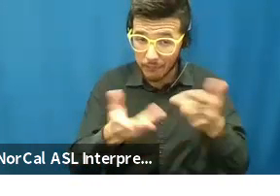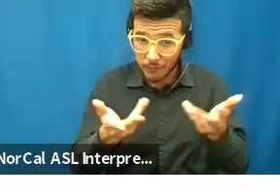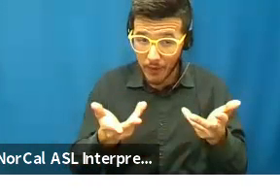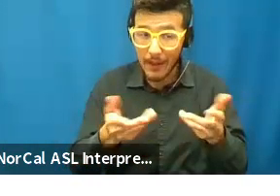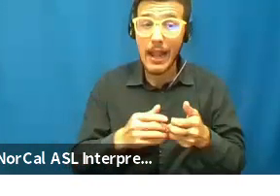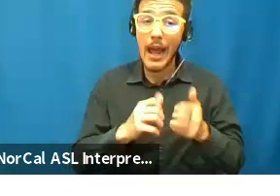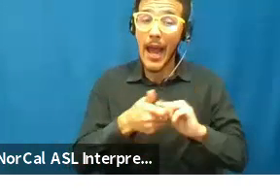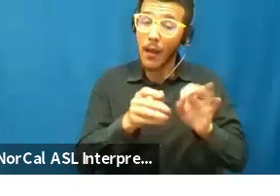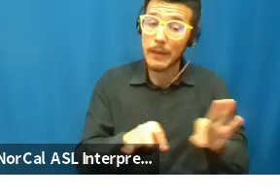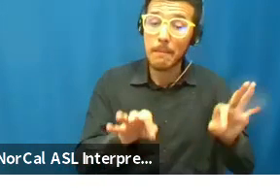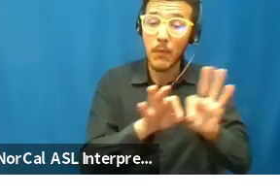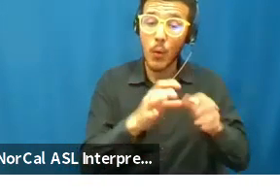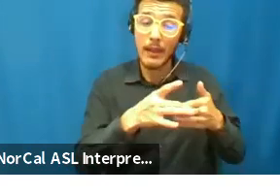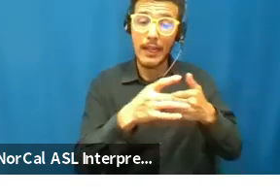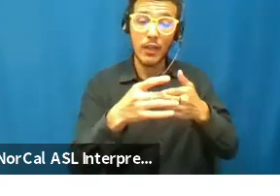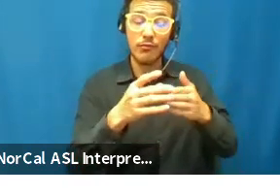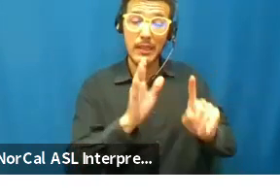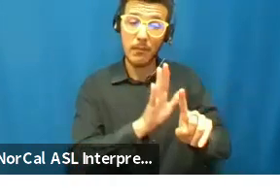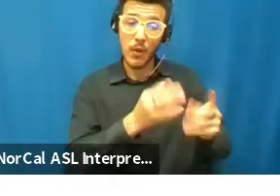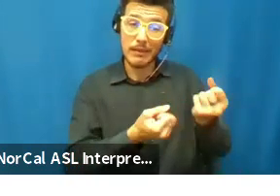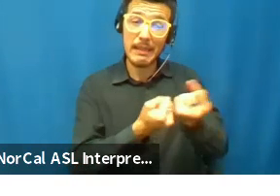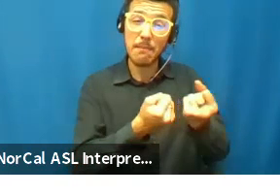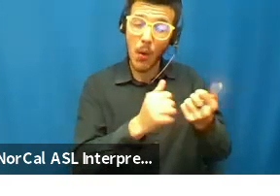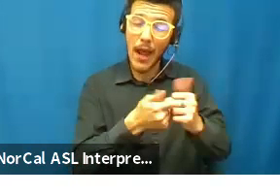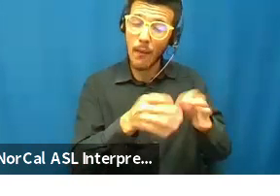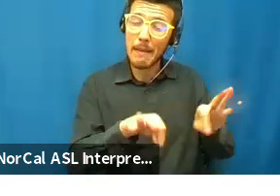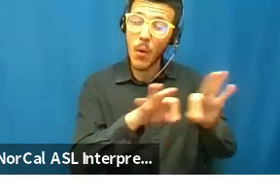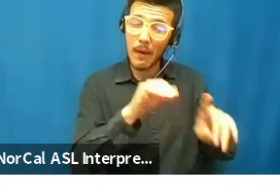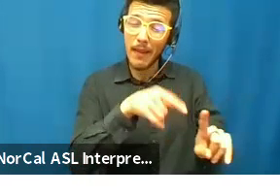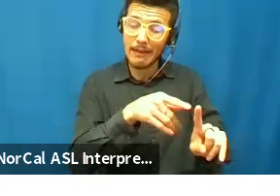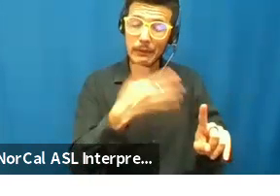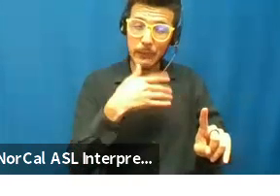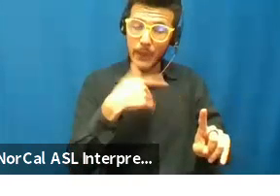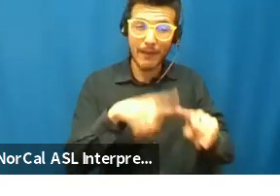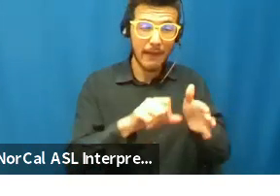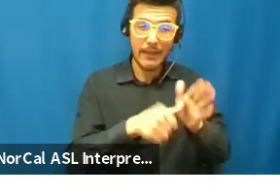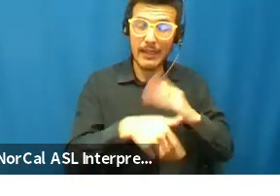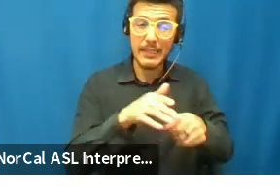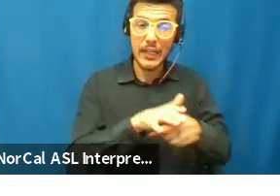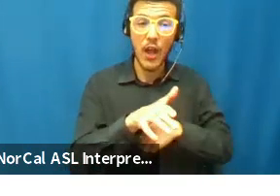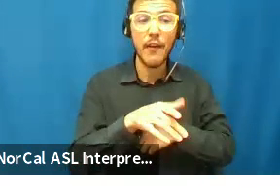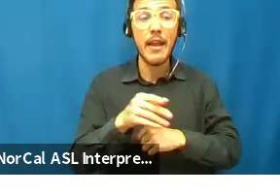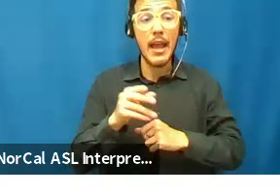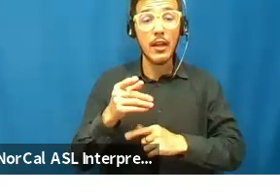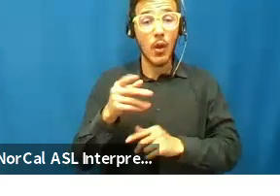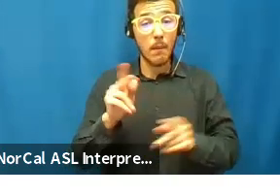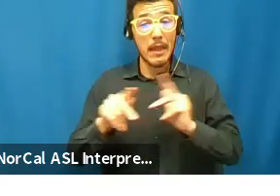leadership support. So participants who felt as though they were doing well in their position,